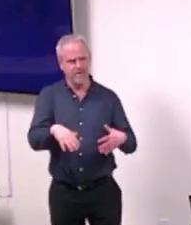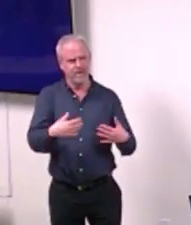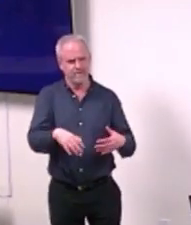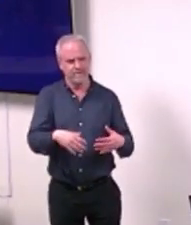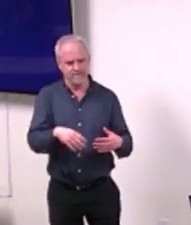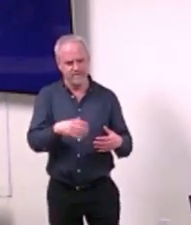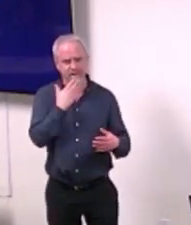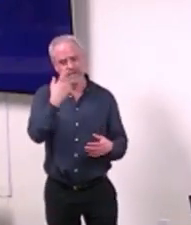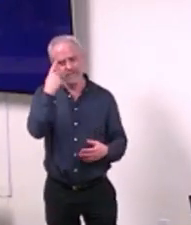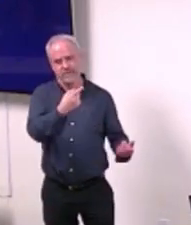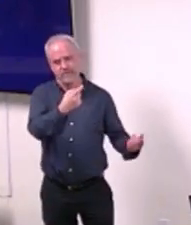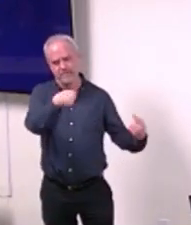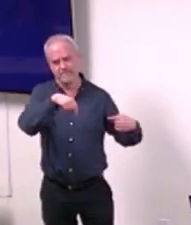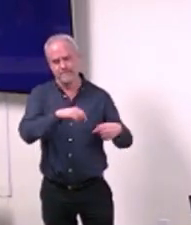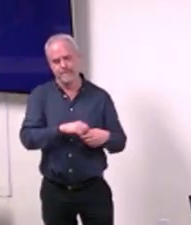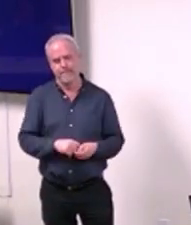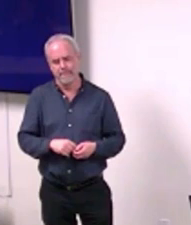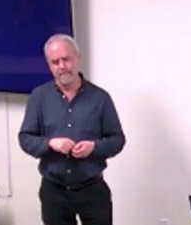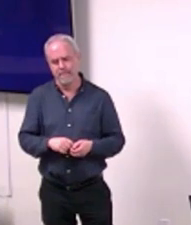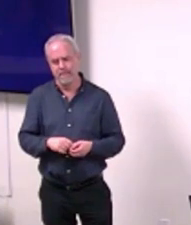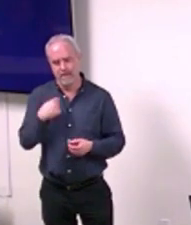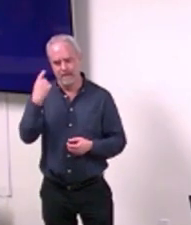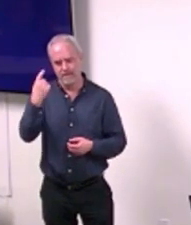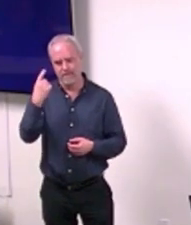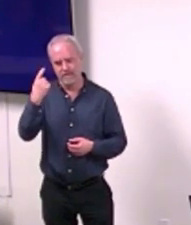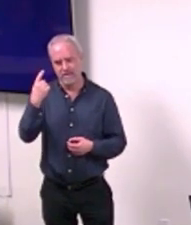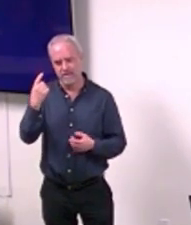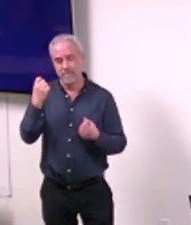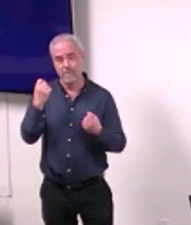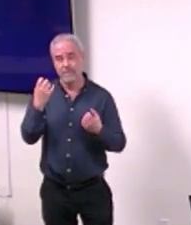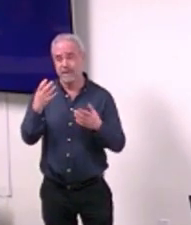I am thinking that probably a lot of people in the room don't know much about HEARD.